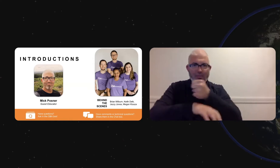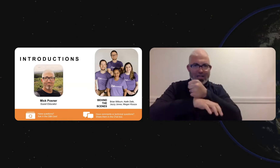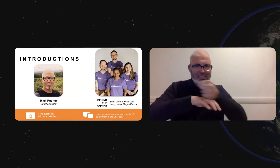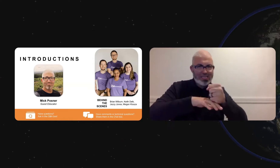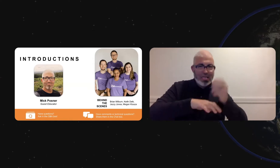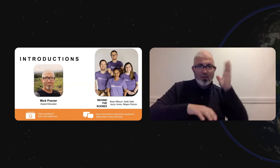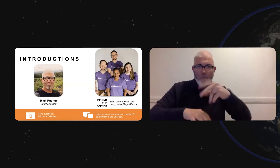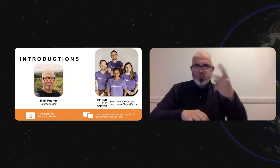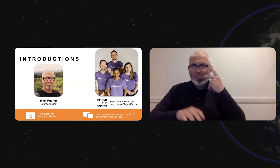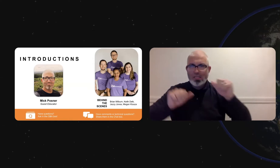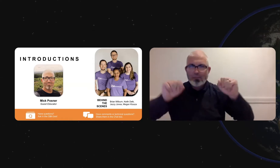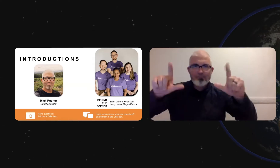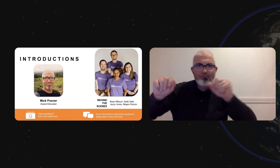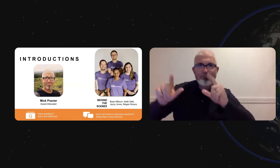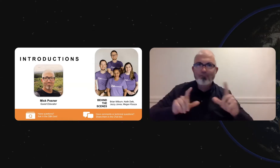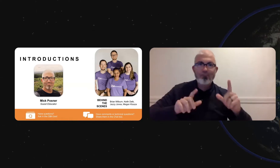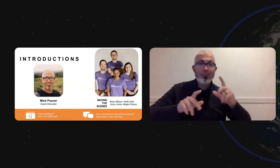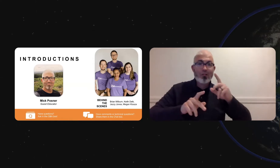We have some folks working behind the scenes.